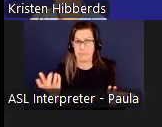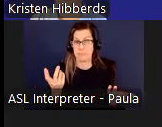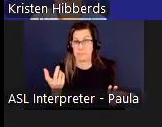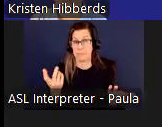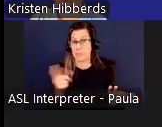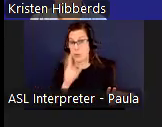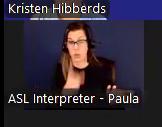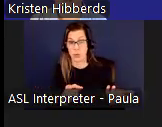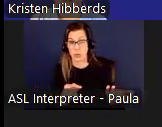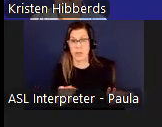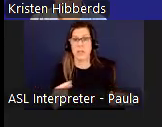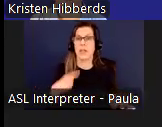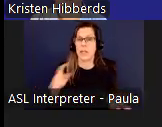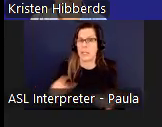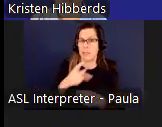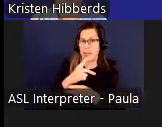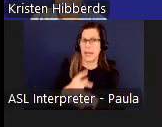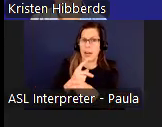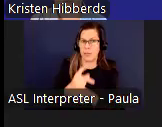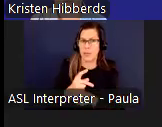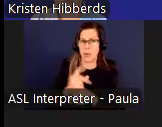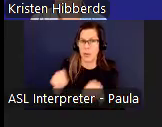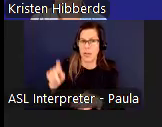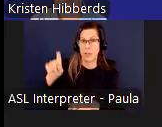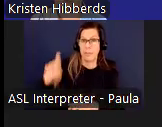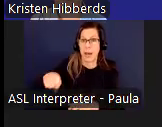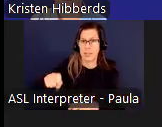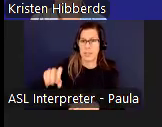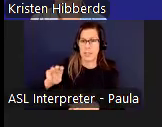So I think we need to be careful about putting must there instead of May.